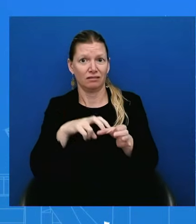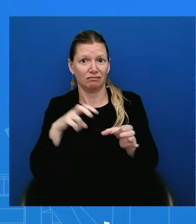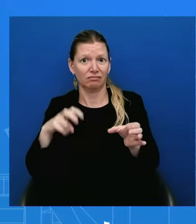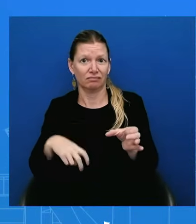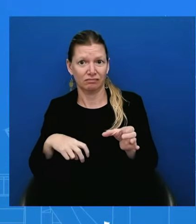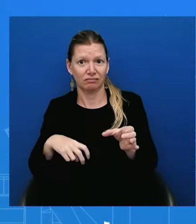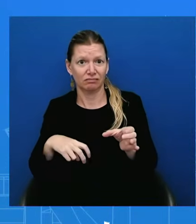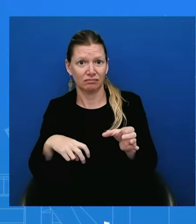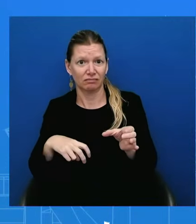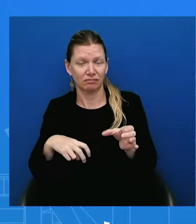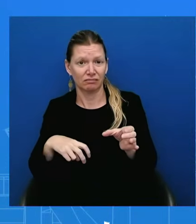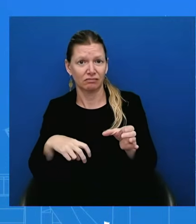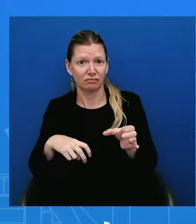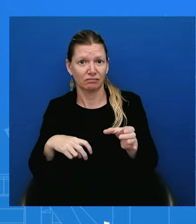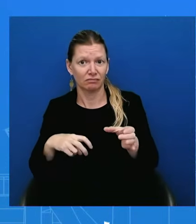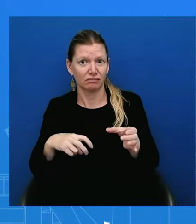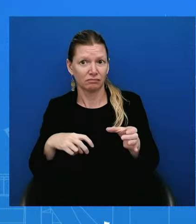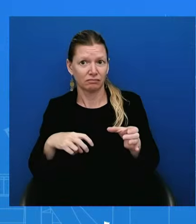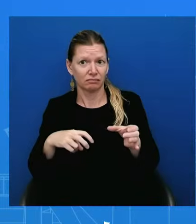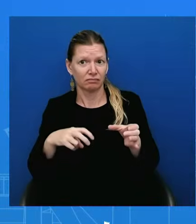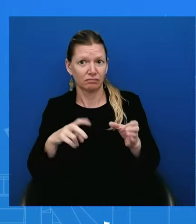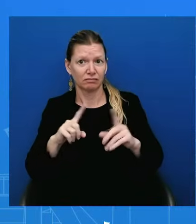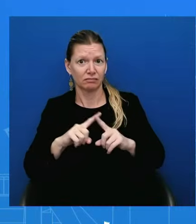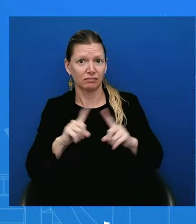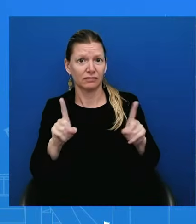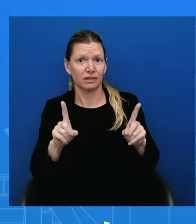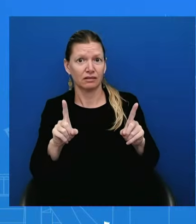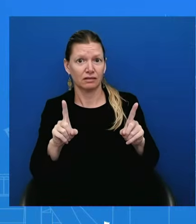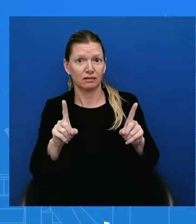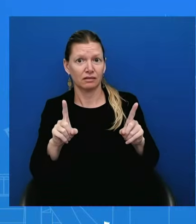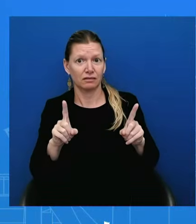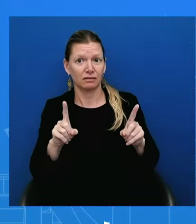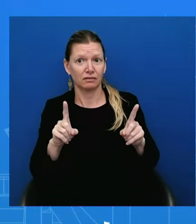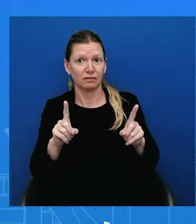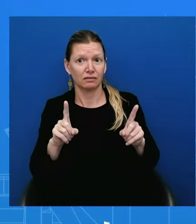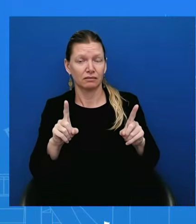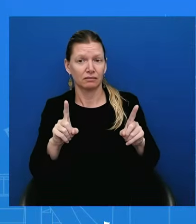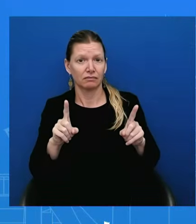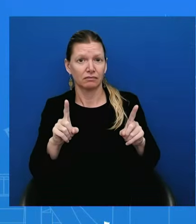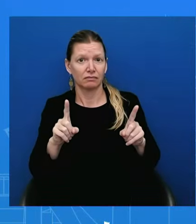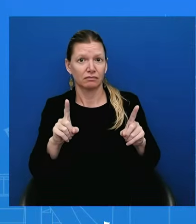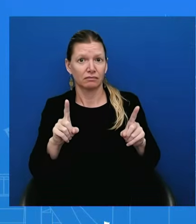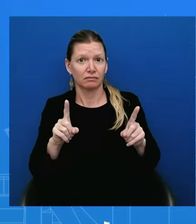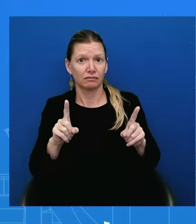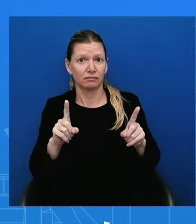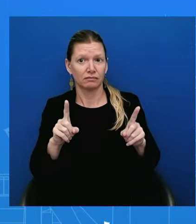The Press: -- but -- but he left a lot of it for us to read between the lines.